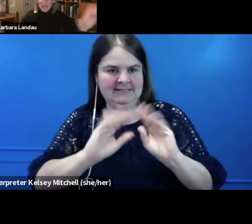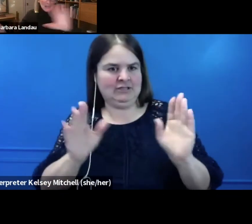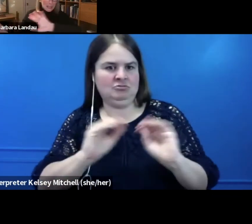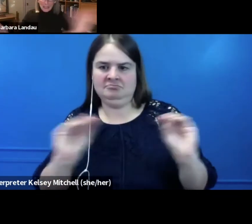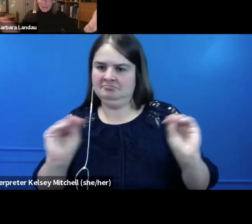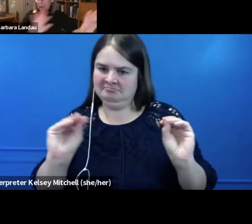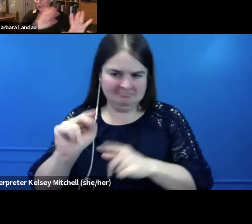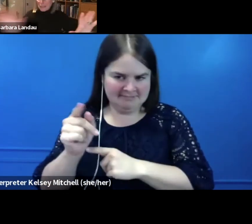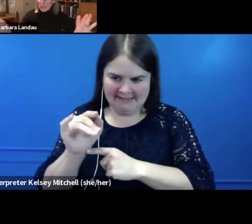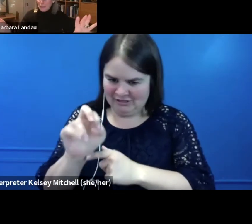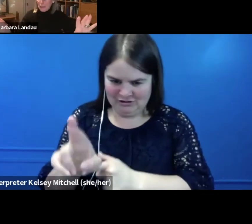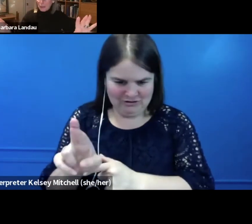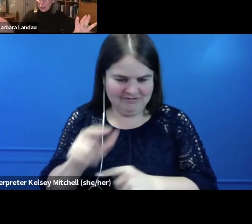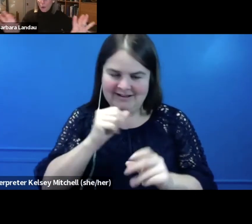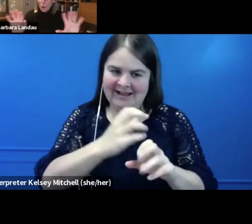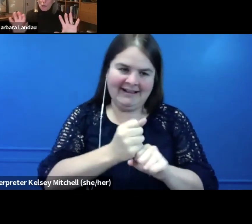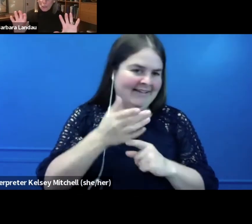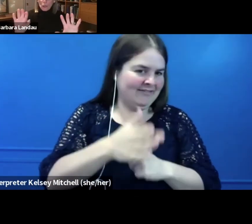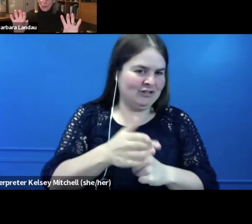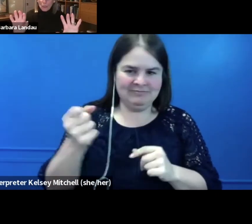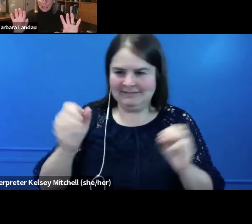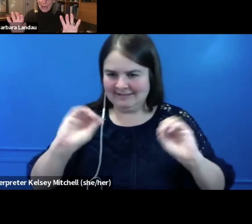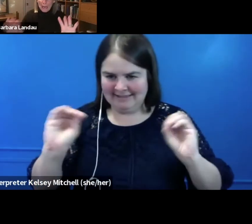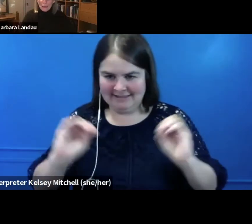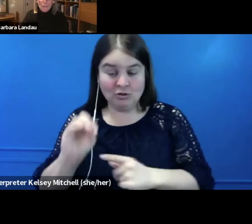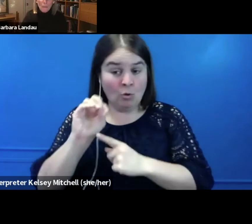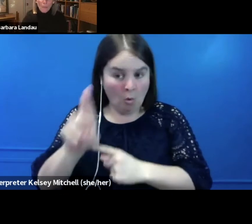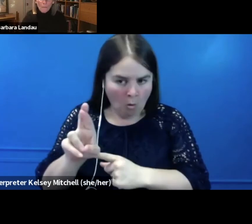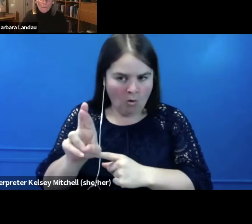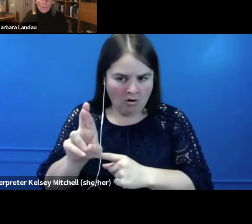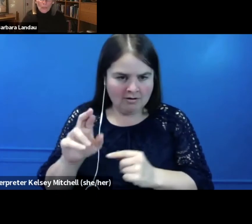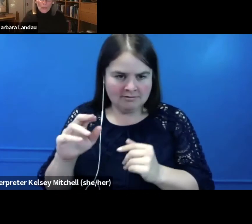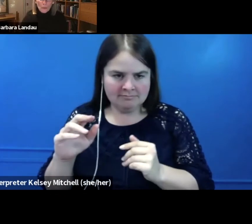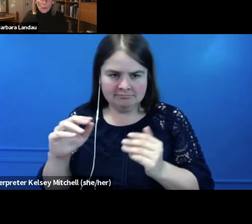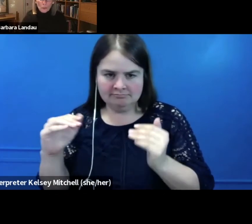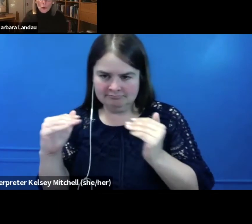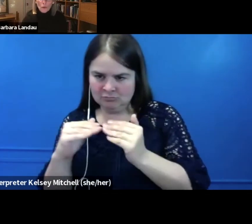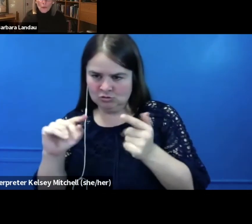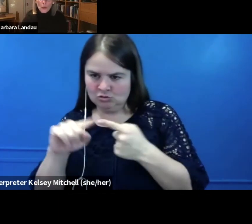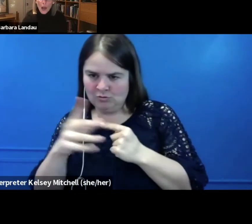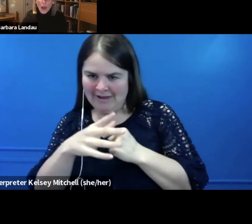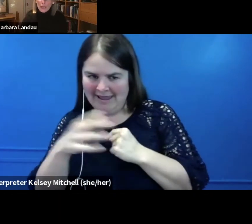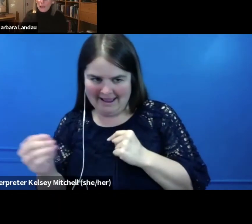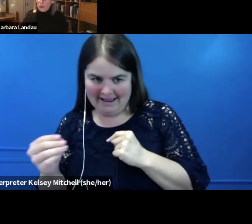doesn't get the fish doesn't get the milk so ore is interpreted as and